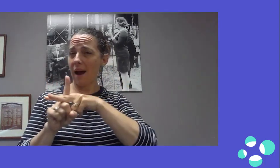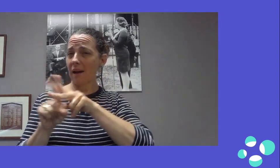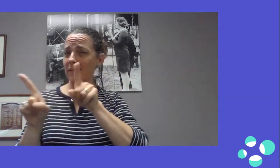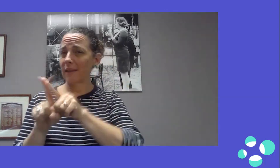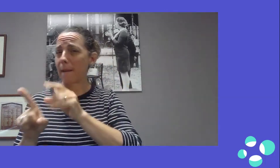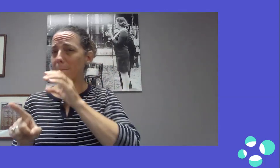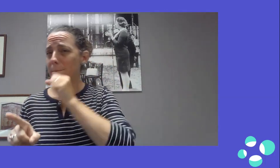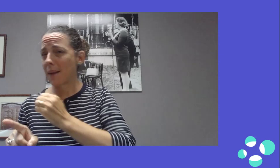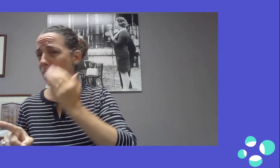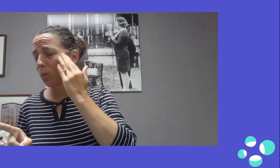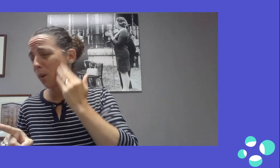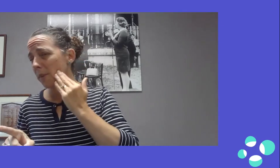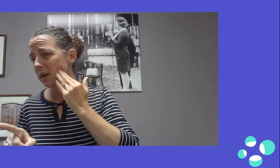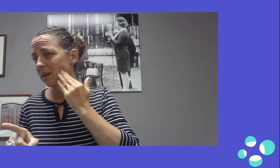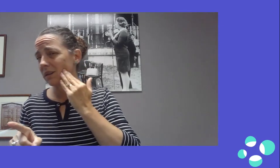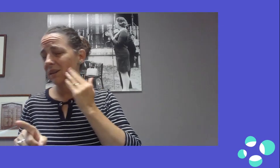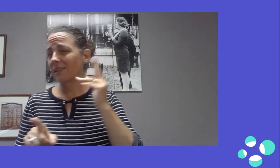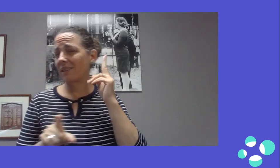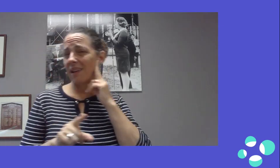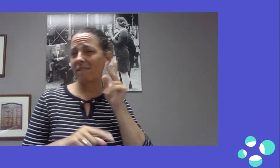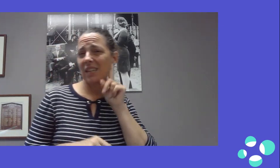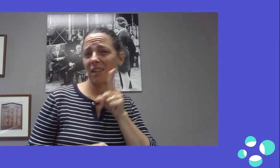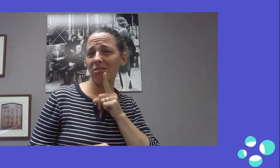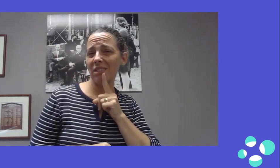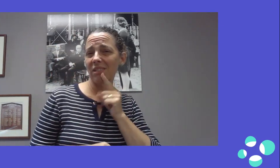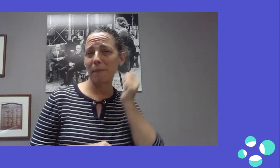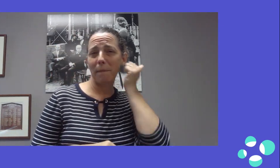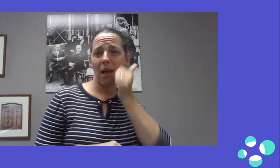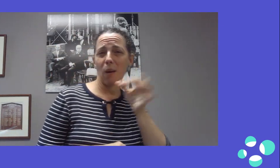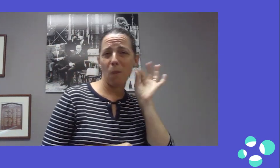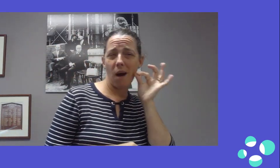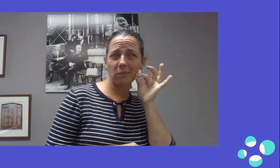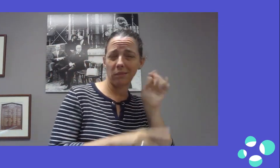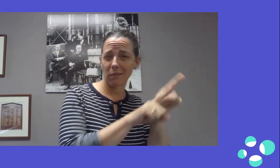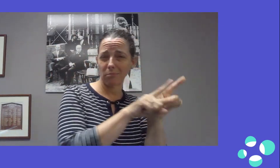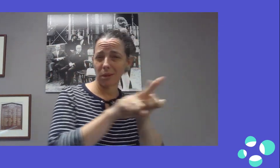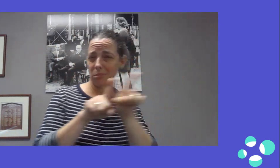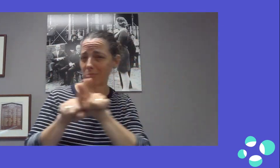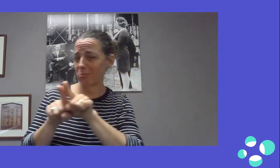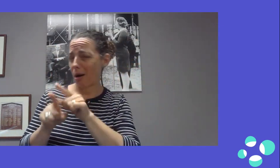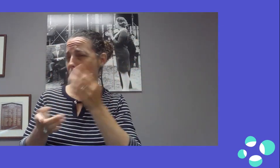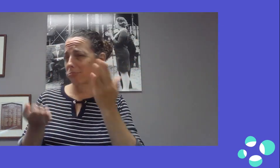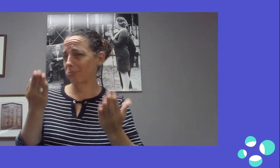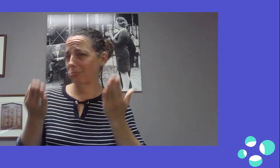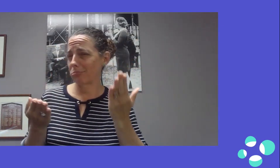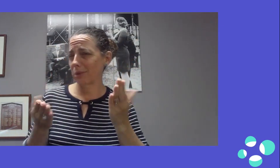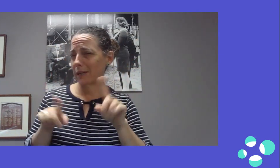applied to both men and women, both hearing and deaf, both a black person and a white person?